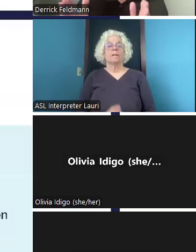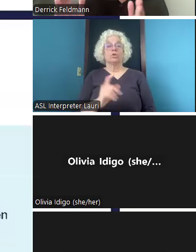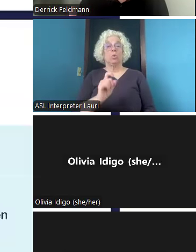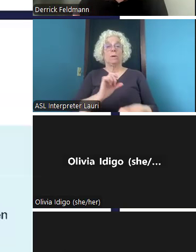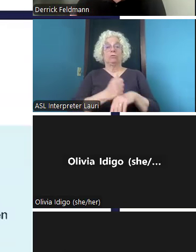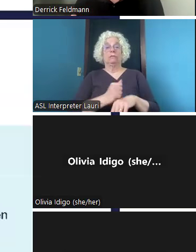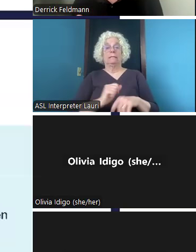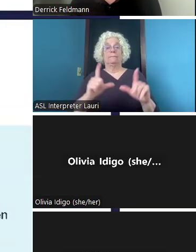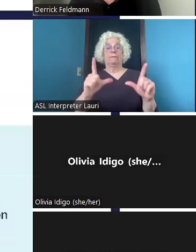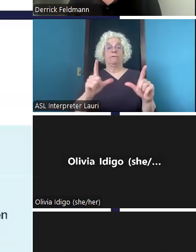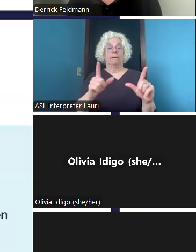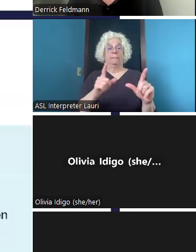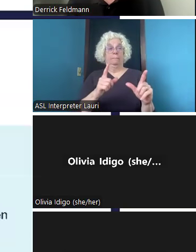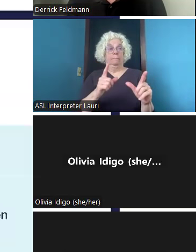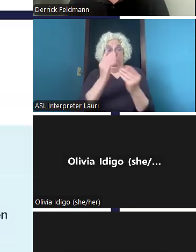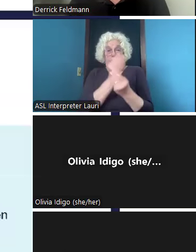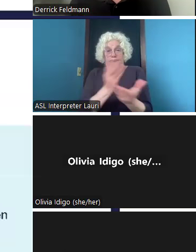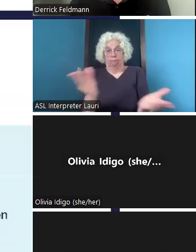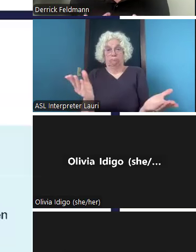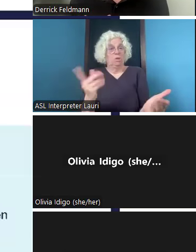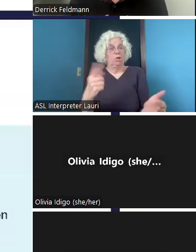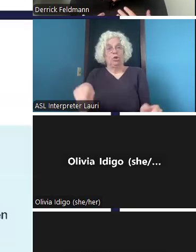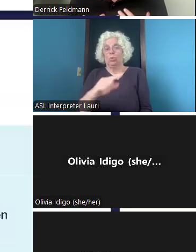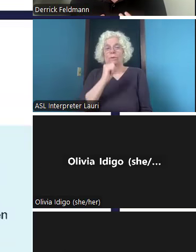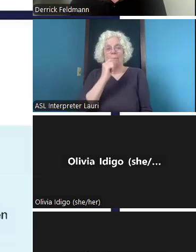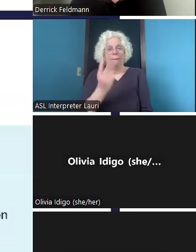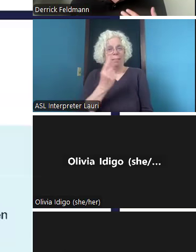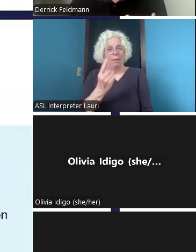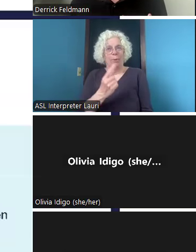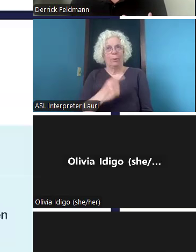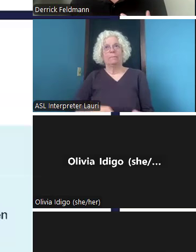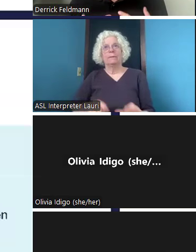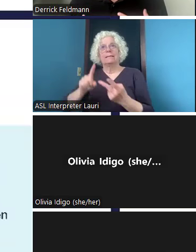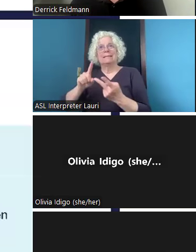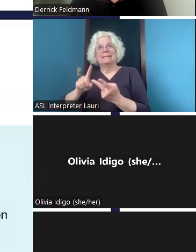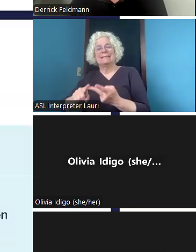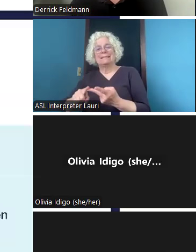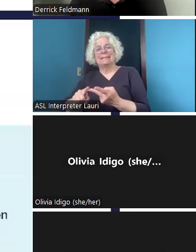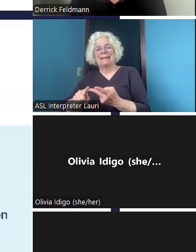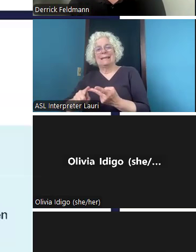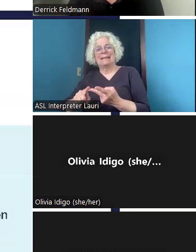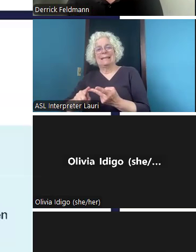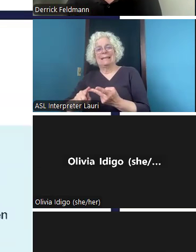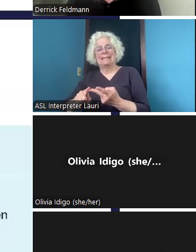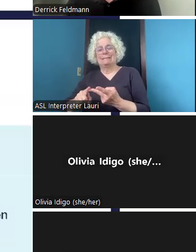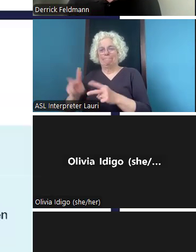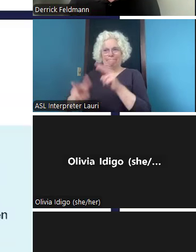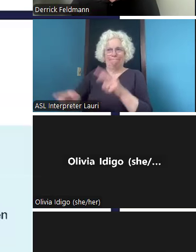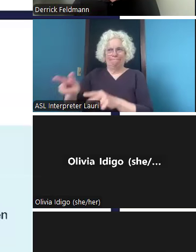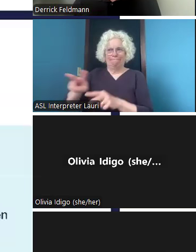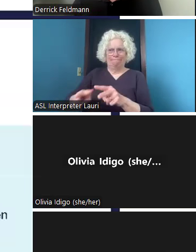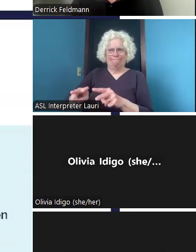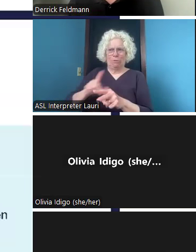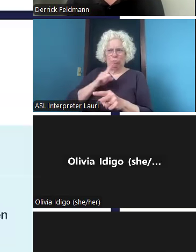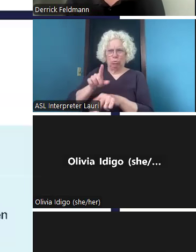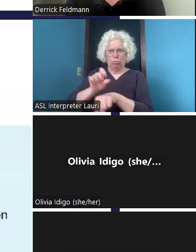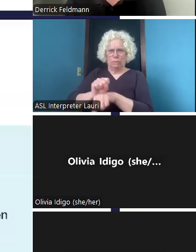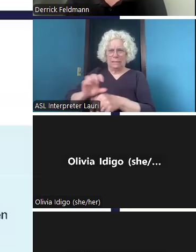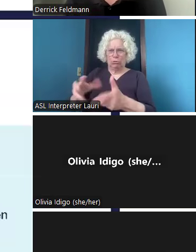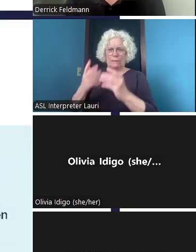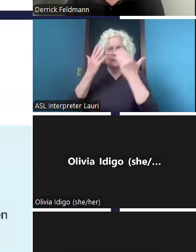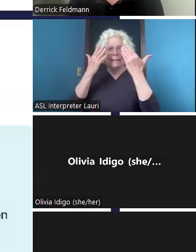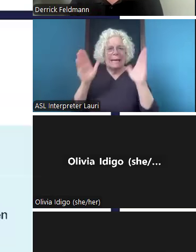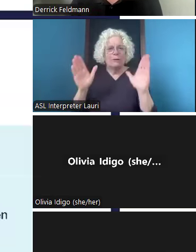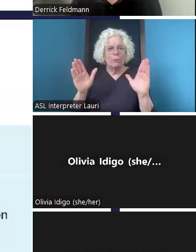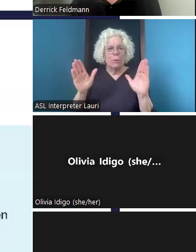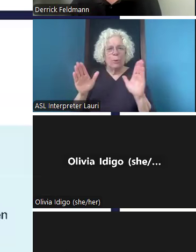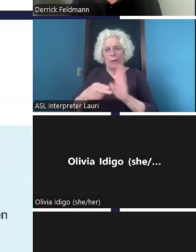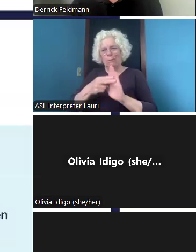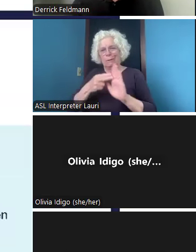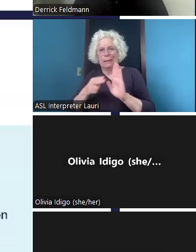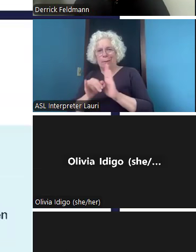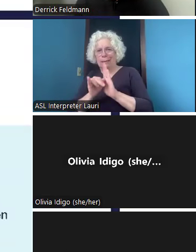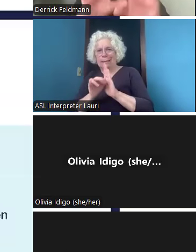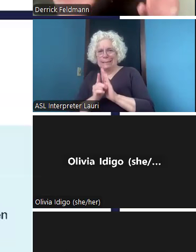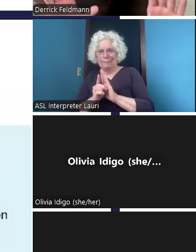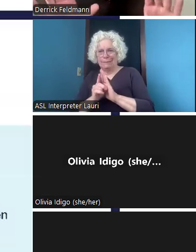Second thing that we heard is I just don't feel confident to know when things are in crisis. Identifying that crisis is very, very key.